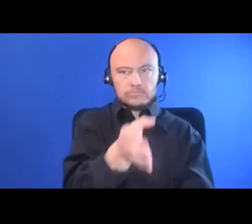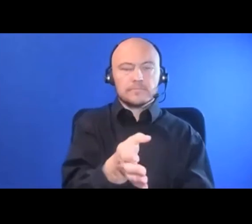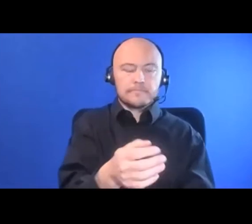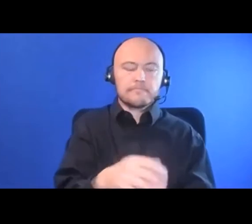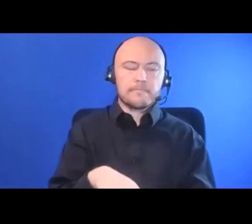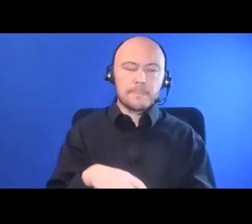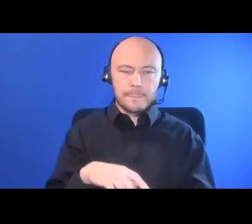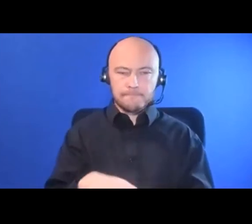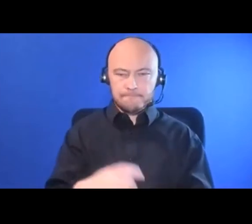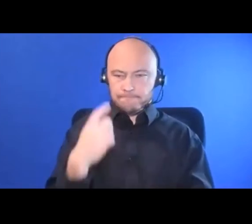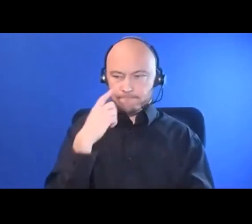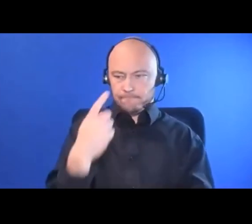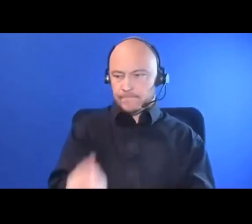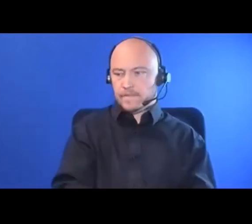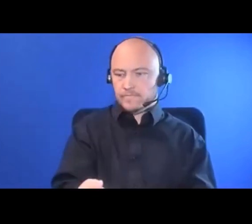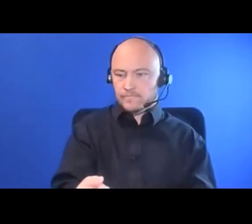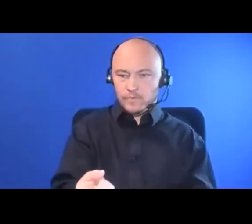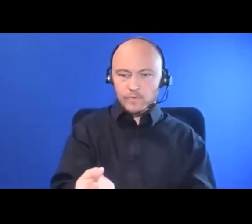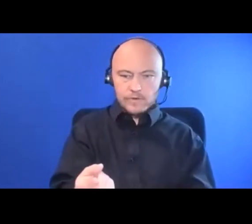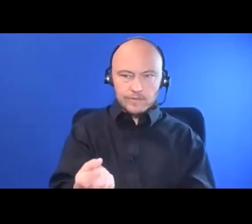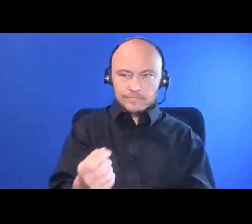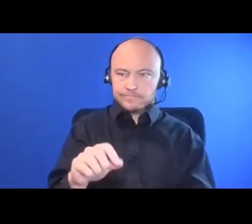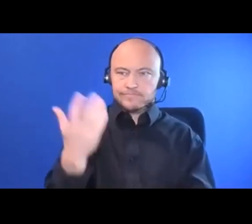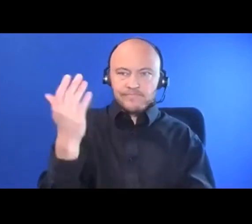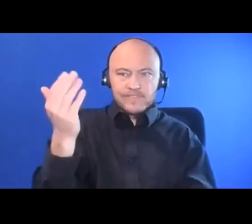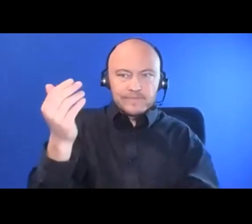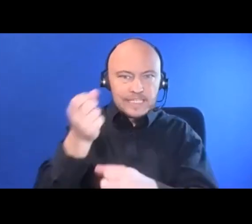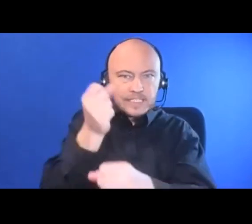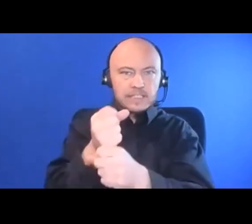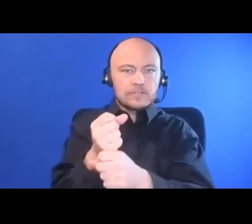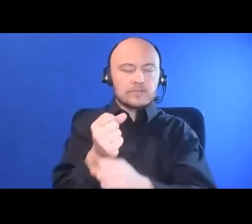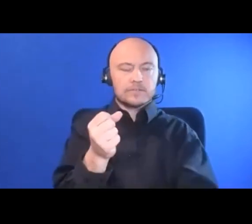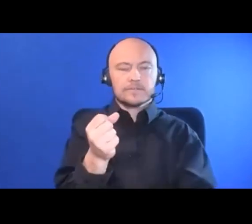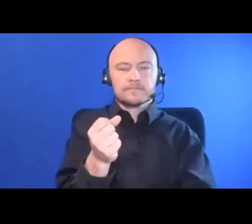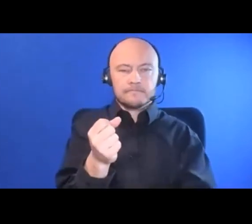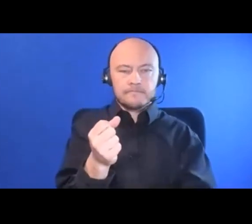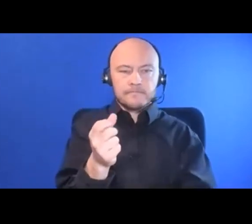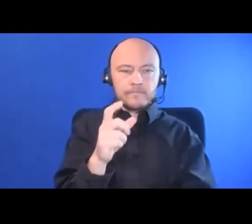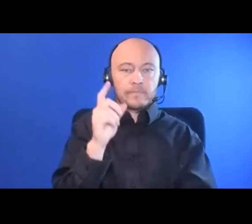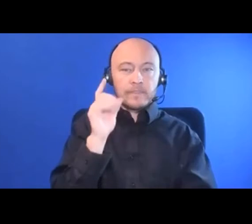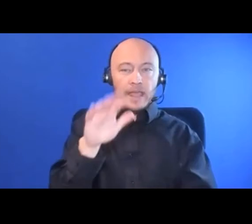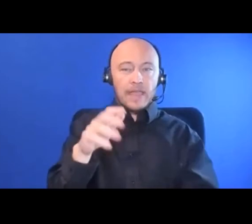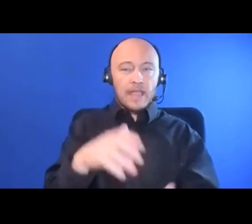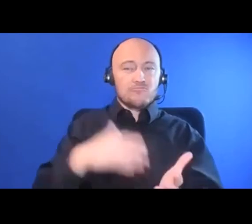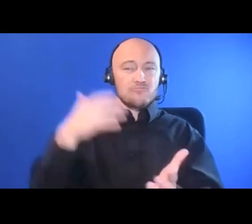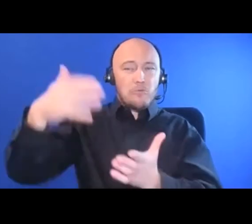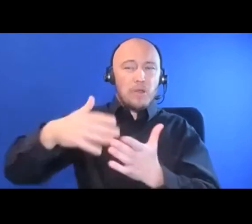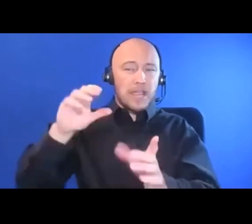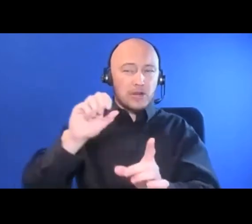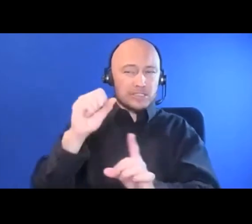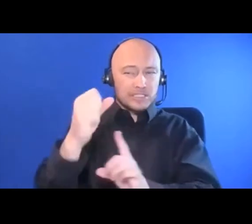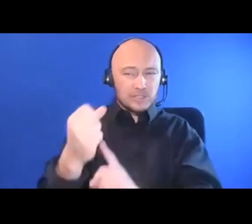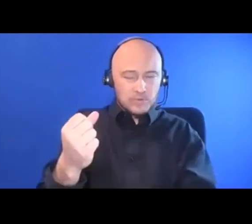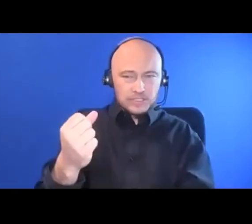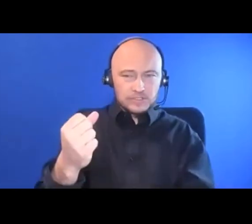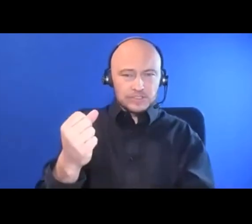for about a decade and a half. And in those rare situations where I did have to pick a term,